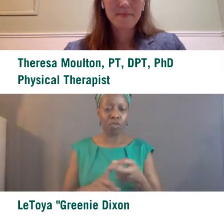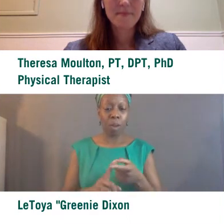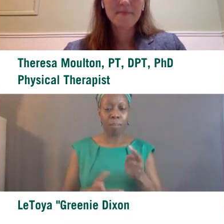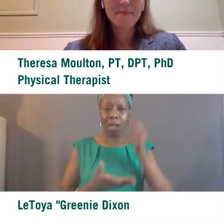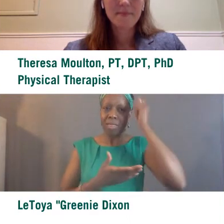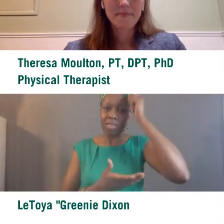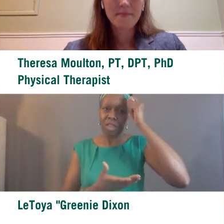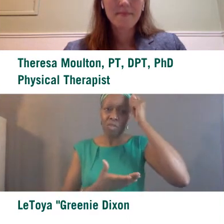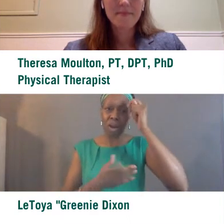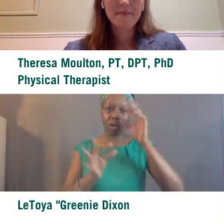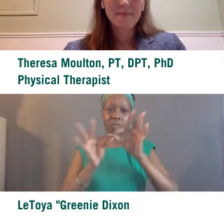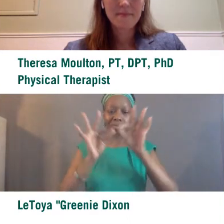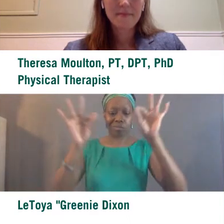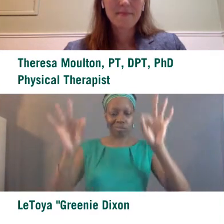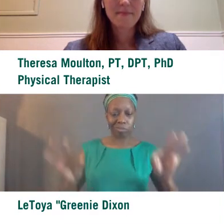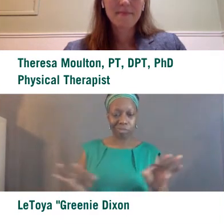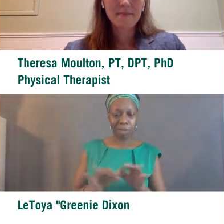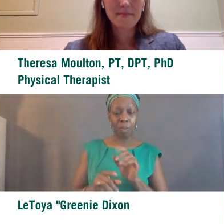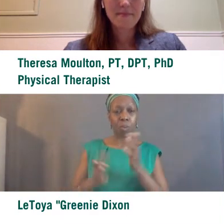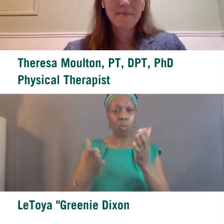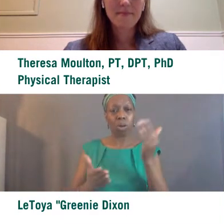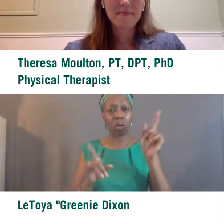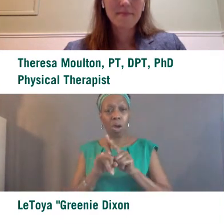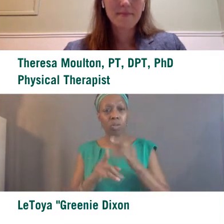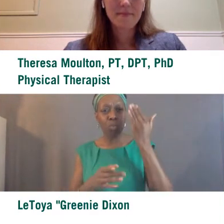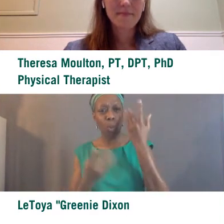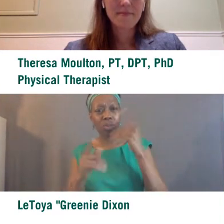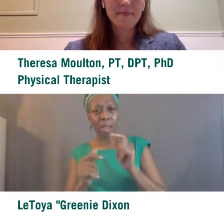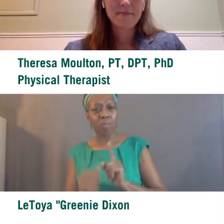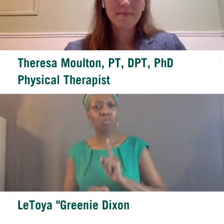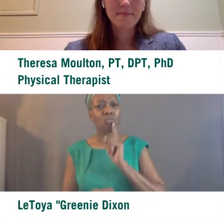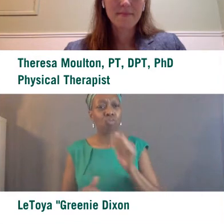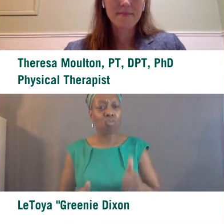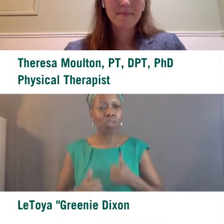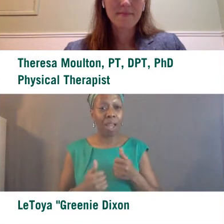but we wanna know what's happening in real life. And, the Johnson family is a family